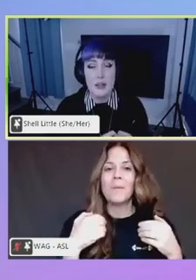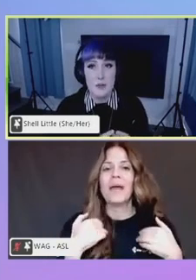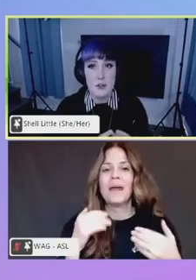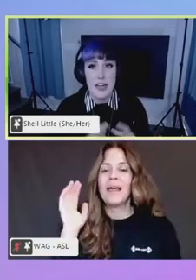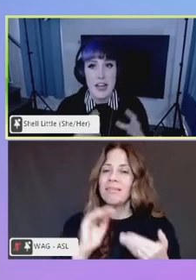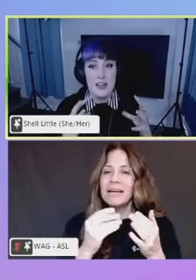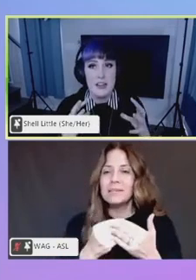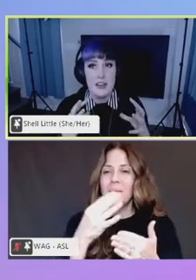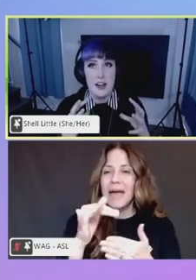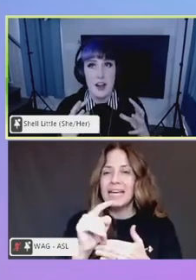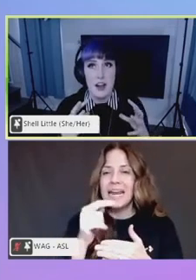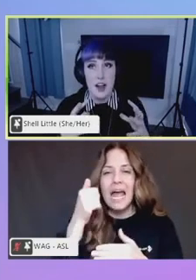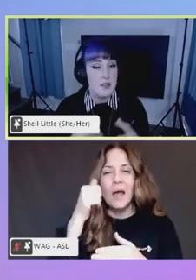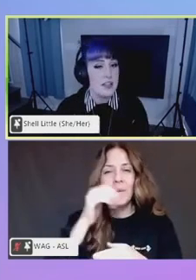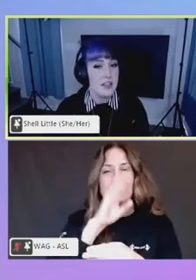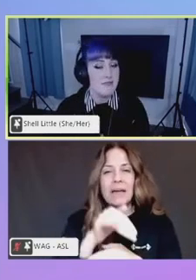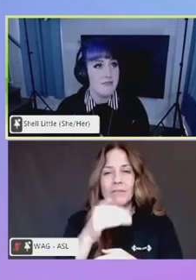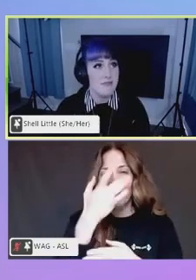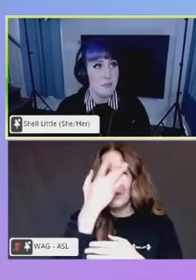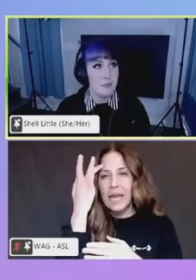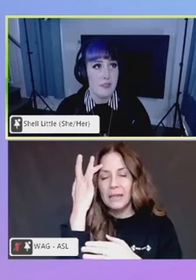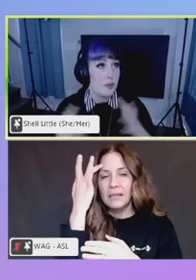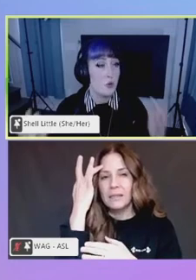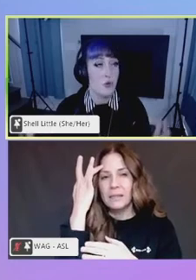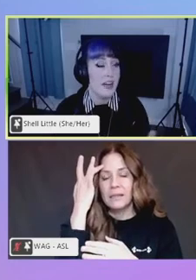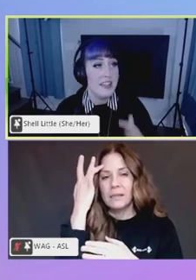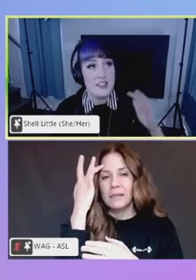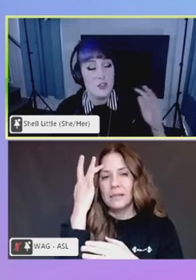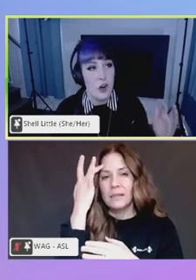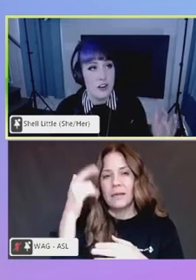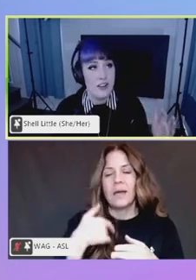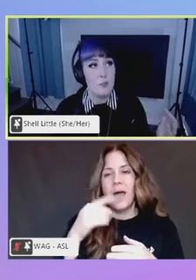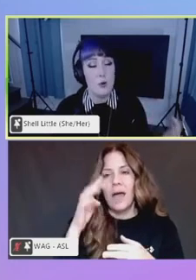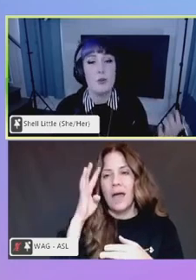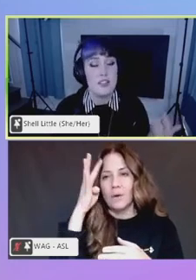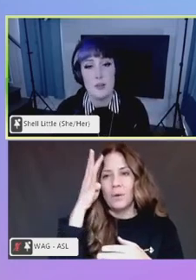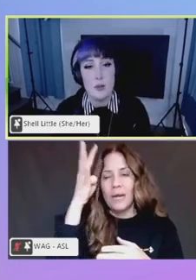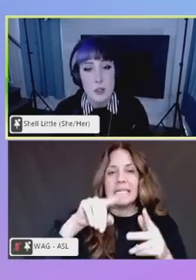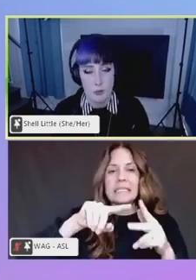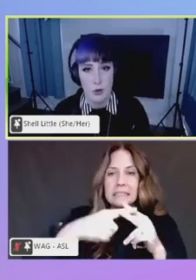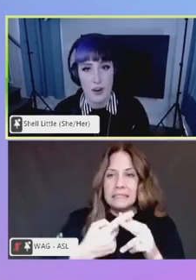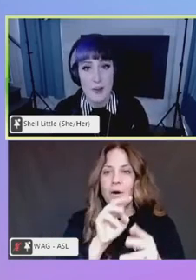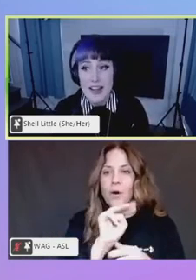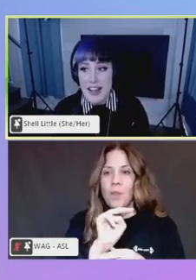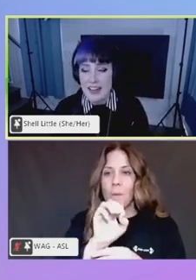have to fight for a seat at the table. I will never forget I told her story constantly. When I first